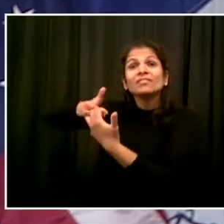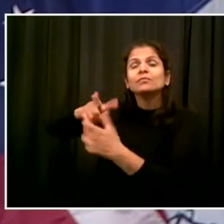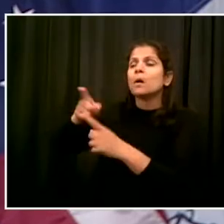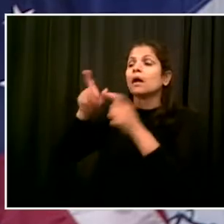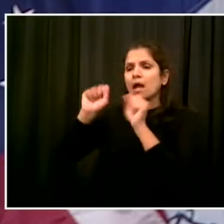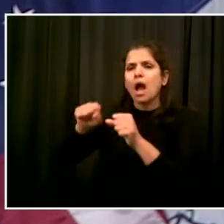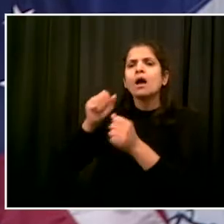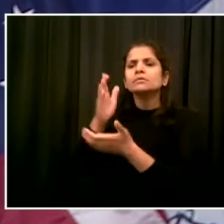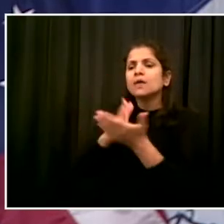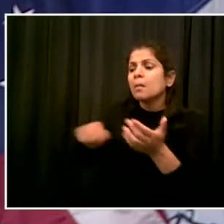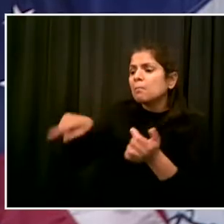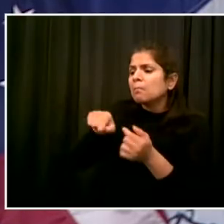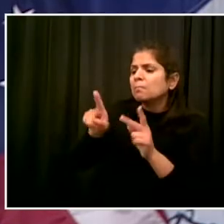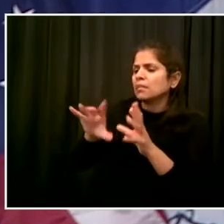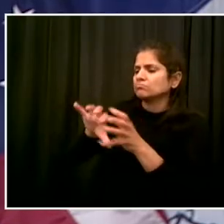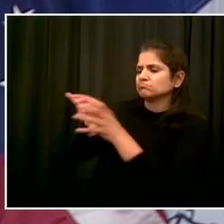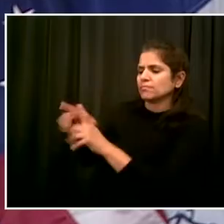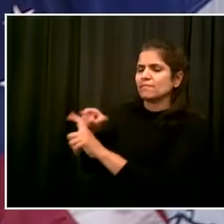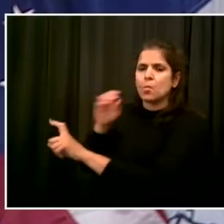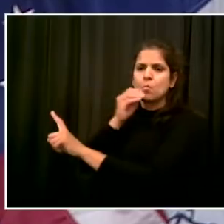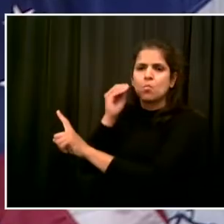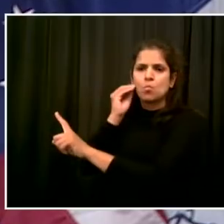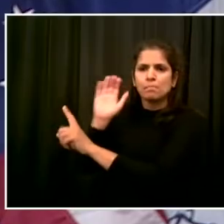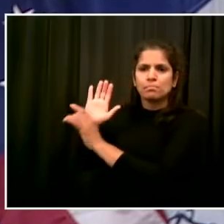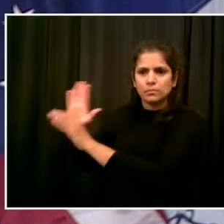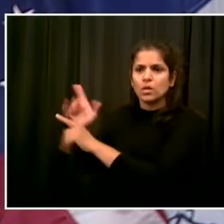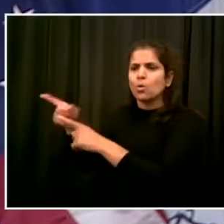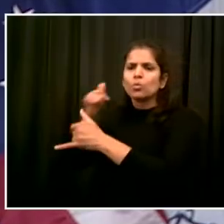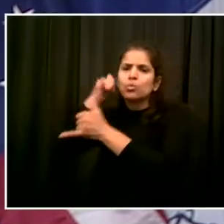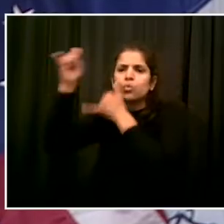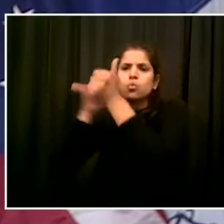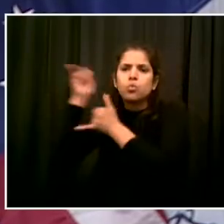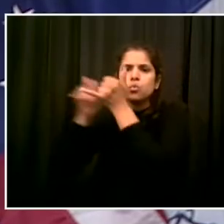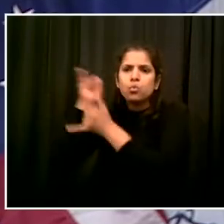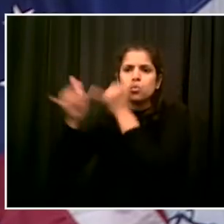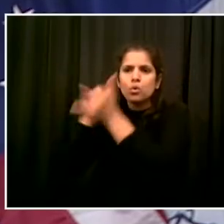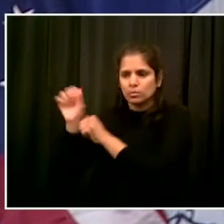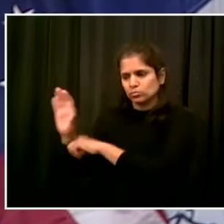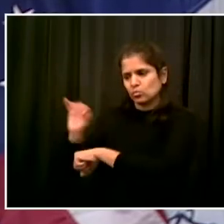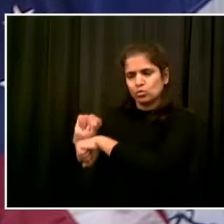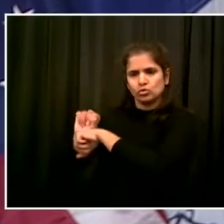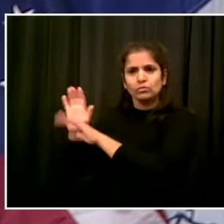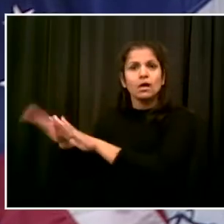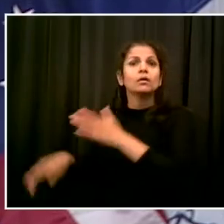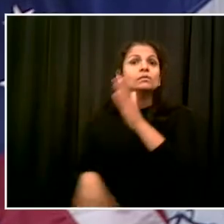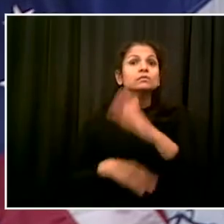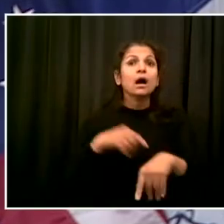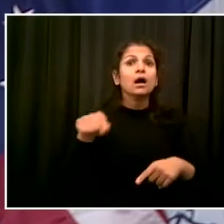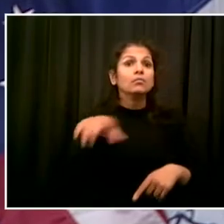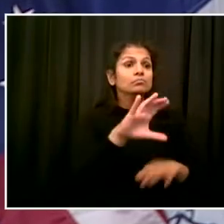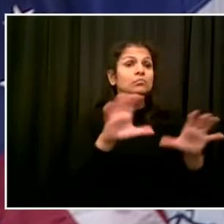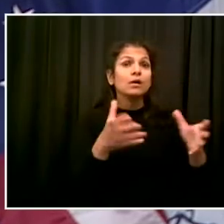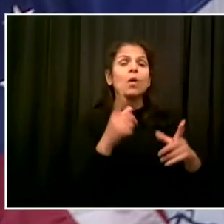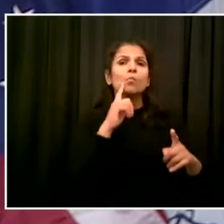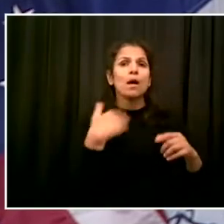ABOUT IT THE OTHER ADY AS IDD TED LONG WHEN WE WERE GOING TO THE DETAILS AND THERE WILL BE